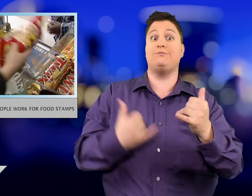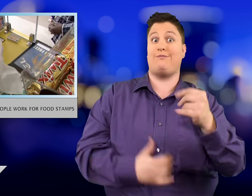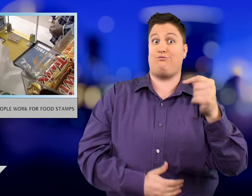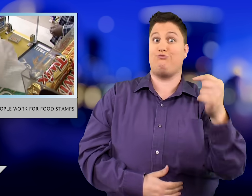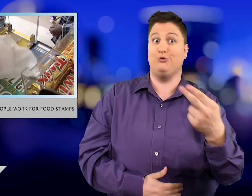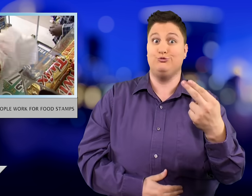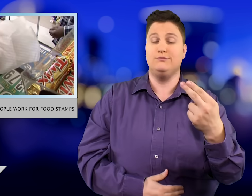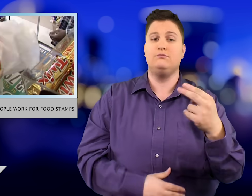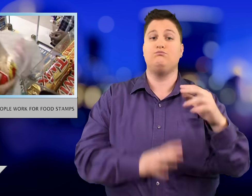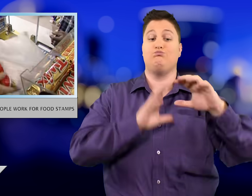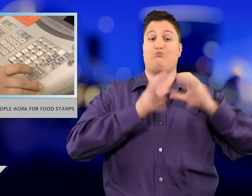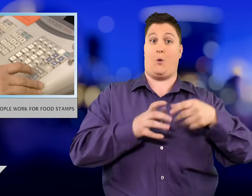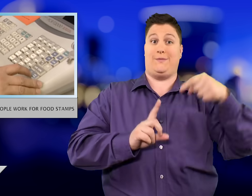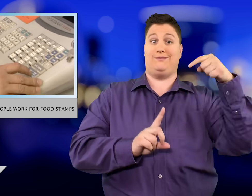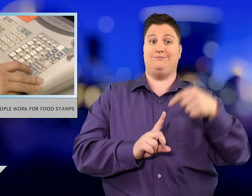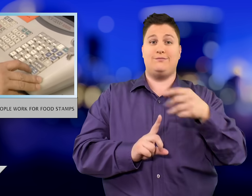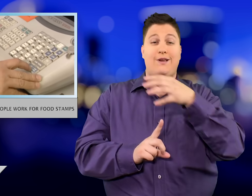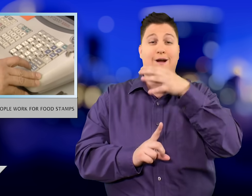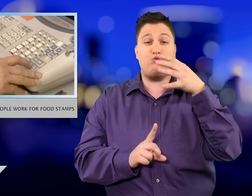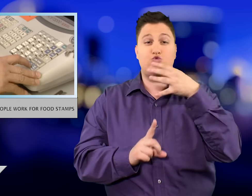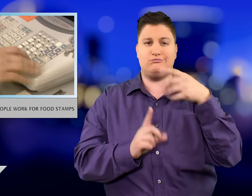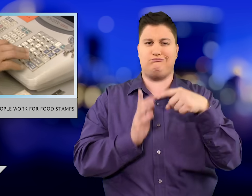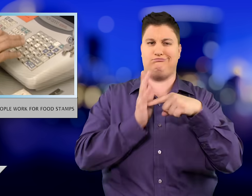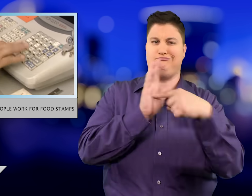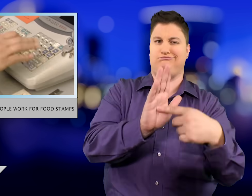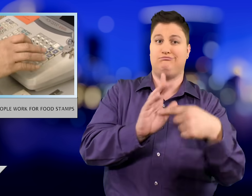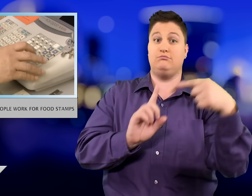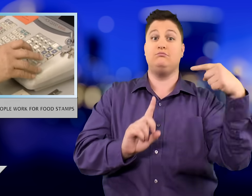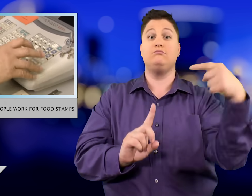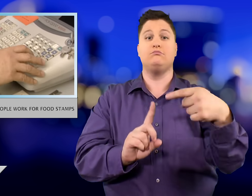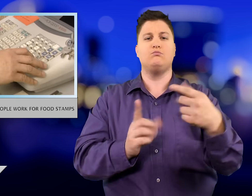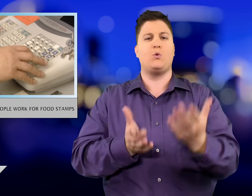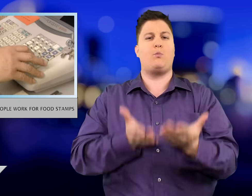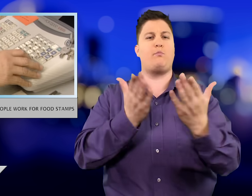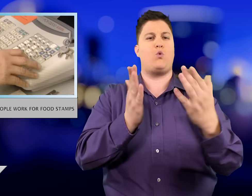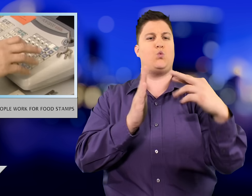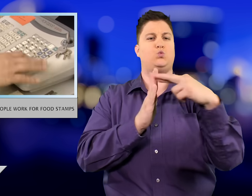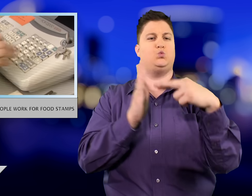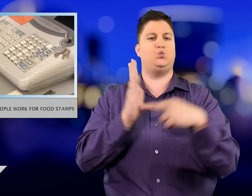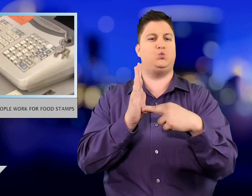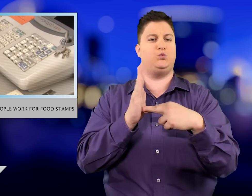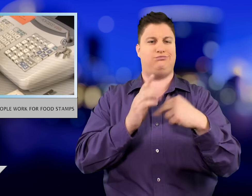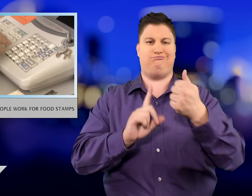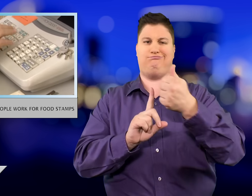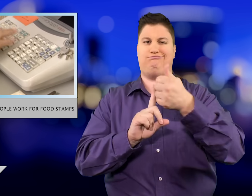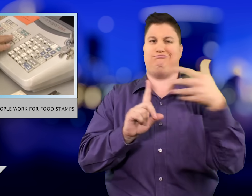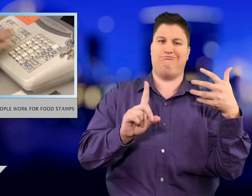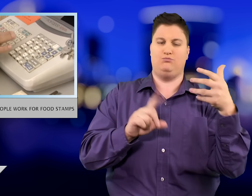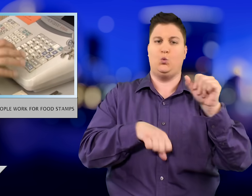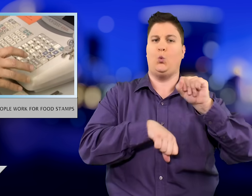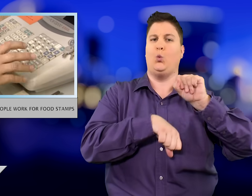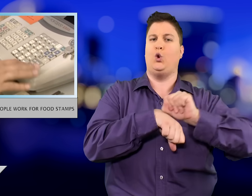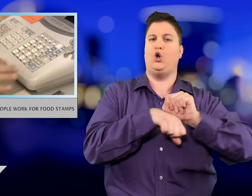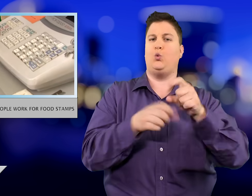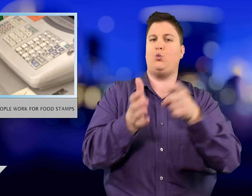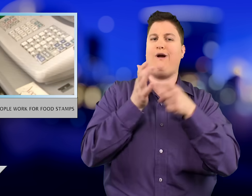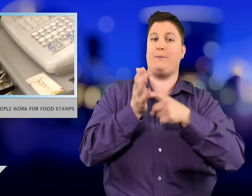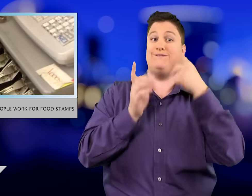On Thursday the Department of Agriculture unveiled a proposed rule expanding work requirements